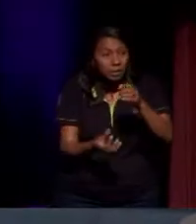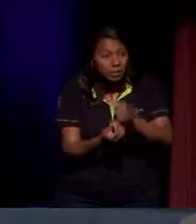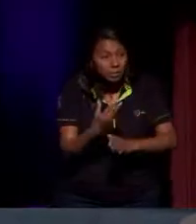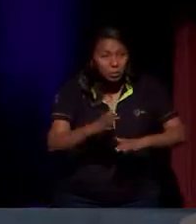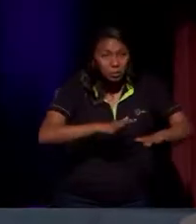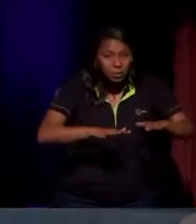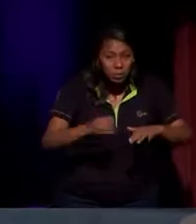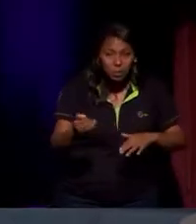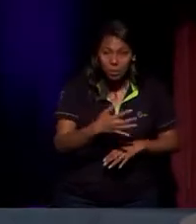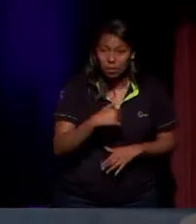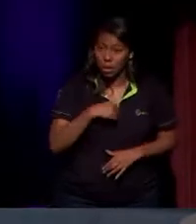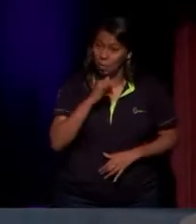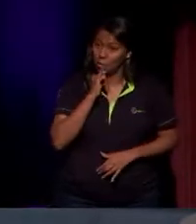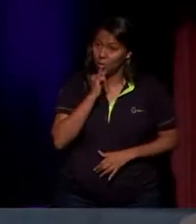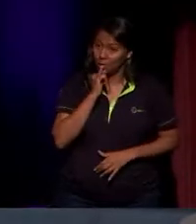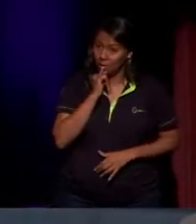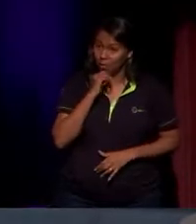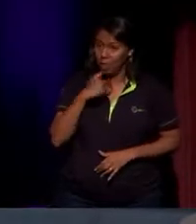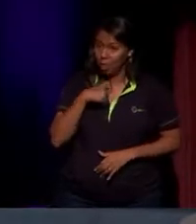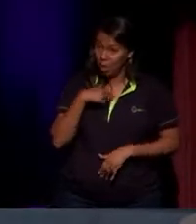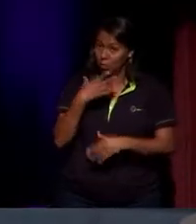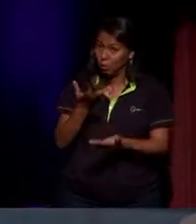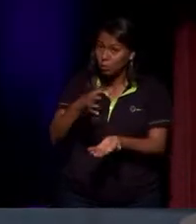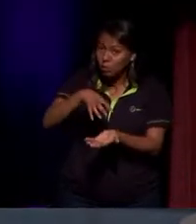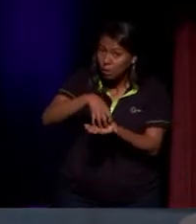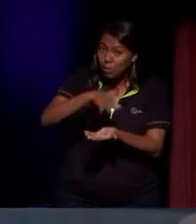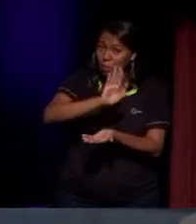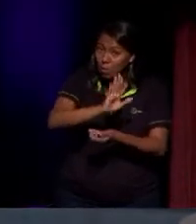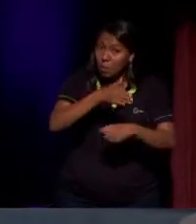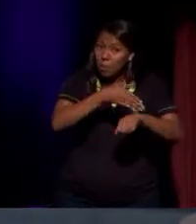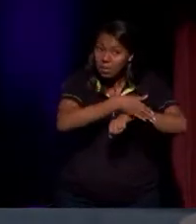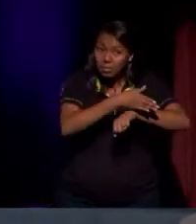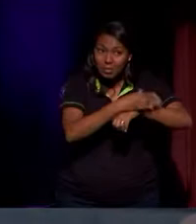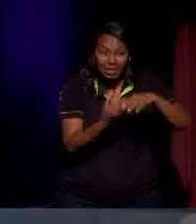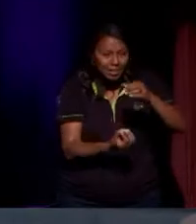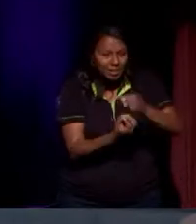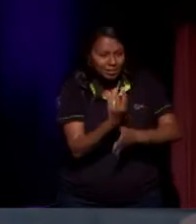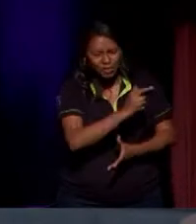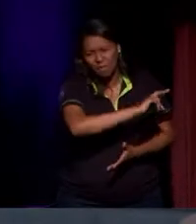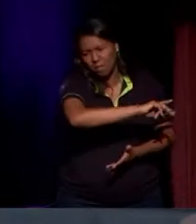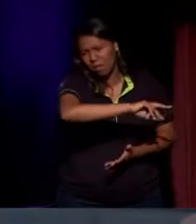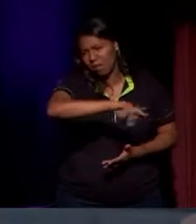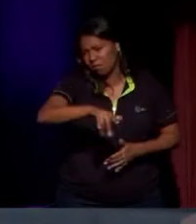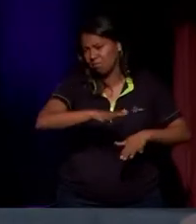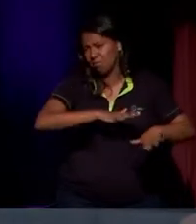I, for example, am a teacher. but I have participated in creation of a series of these movements.